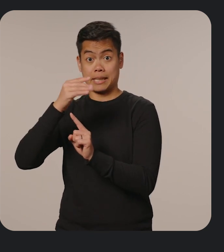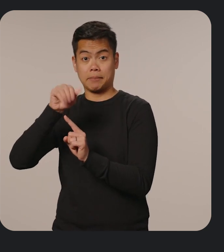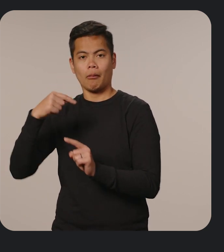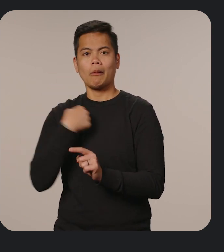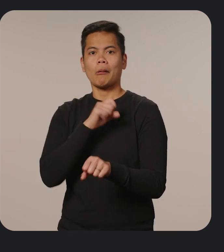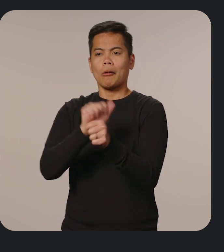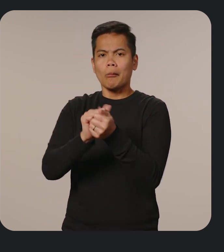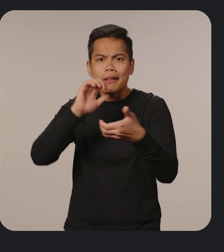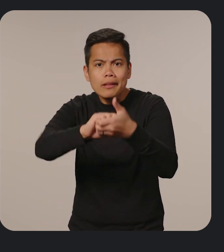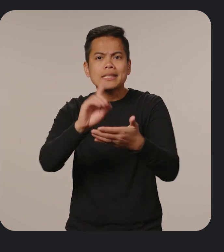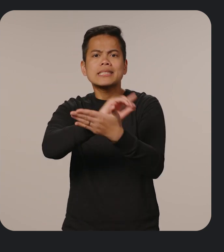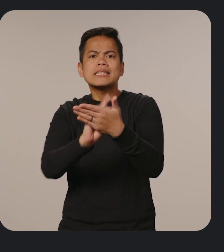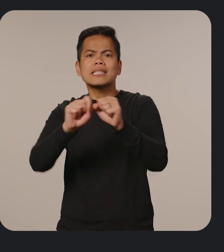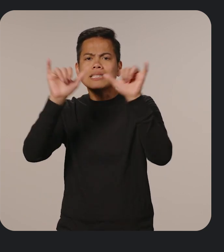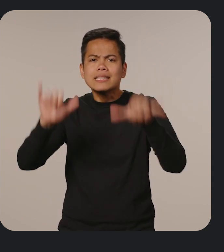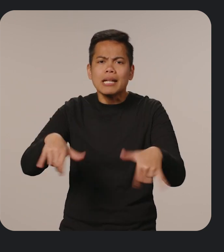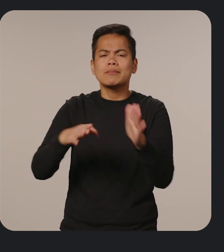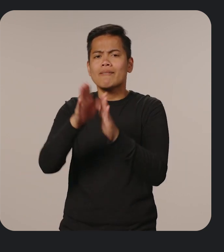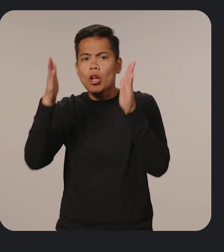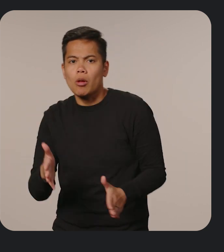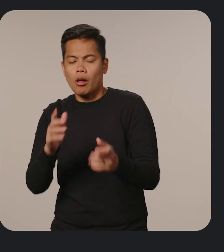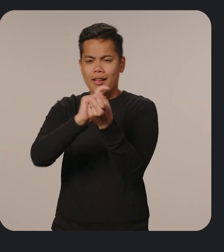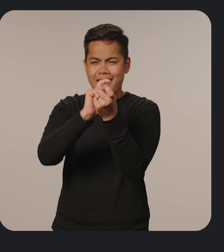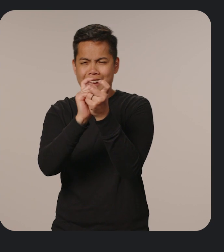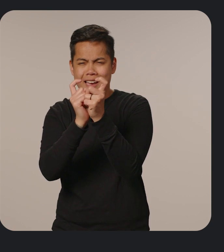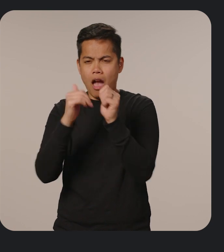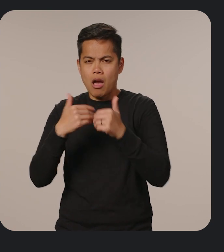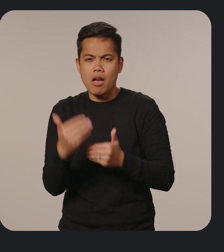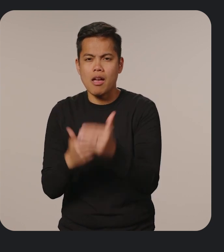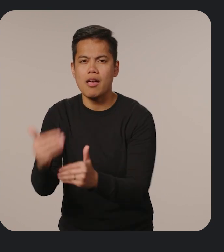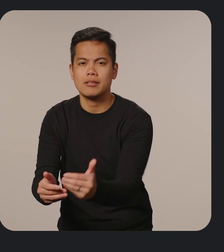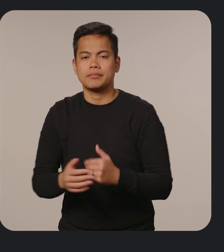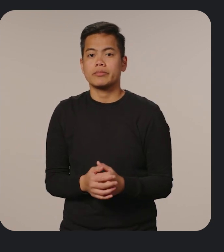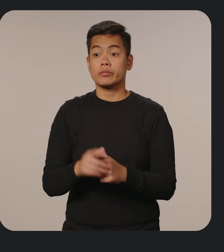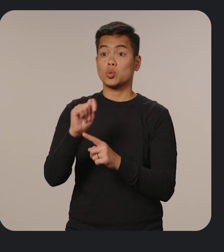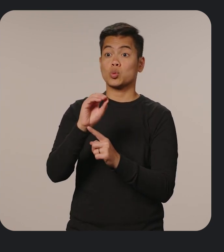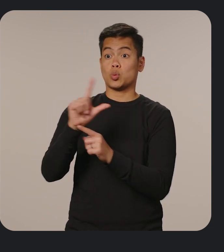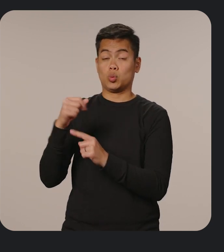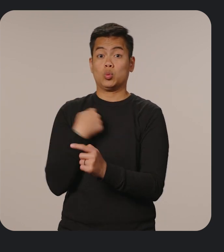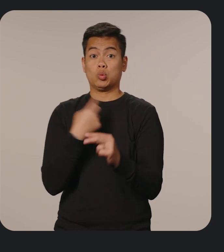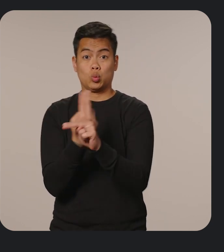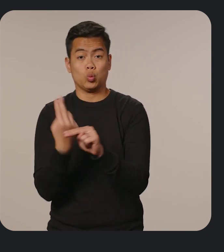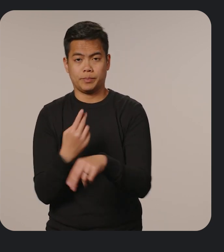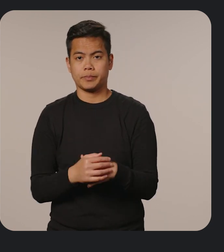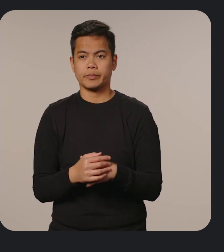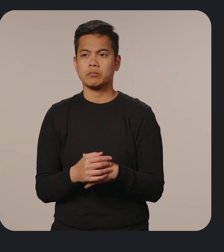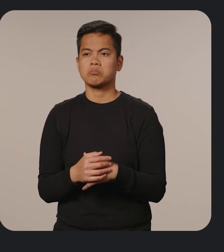So let's talk about the M3 design kit. The M3 design kit is available for free through our Figma community page,